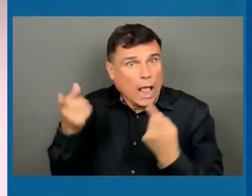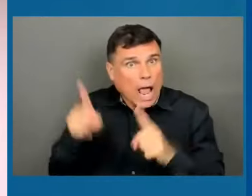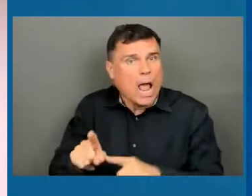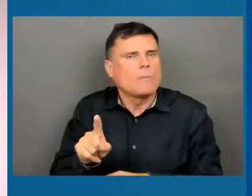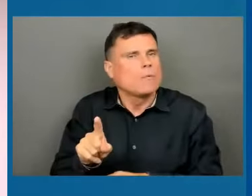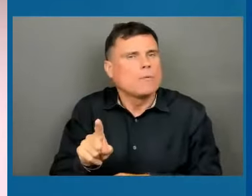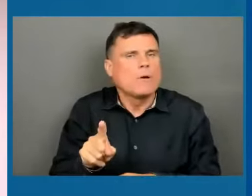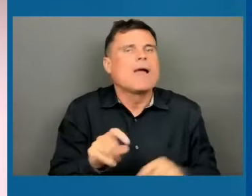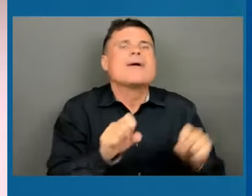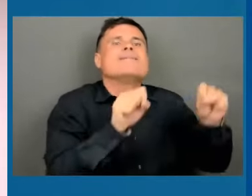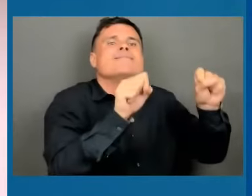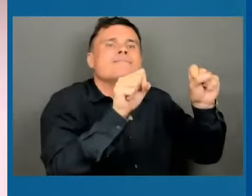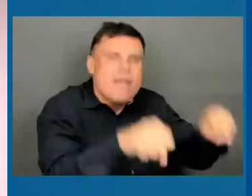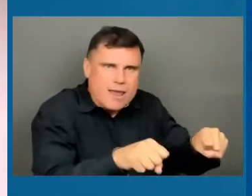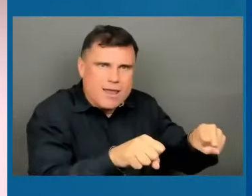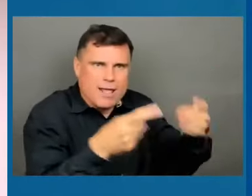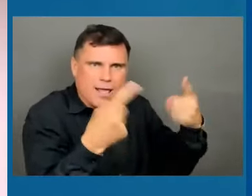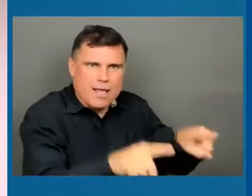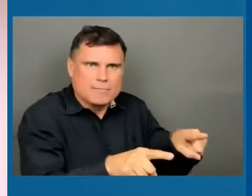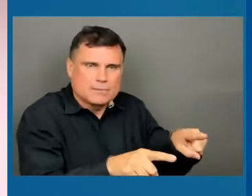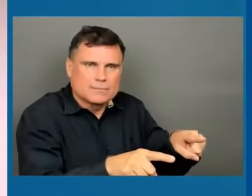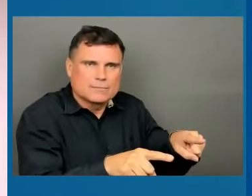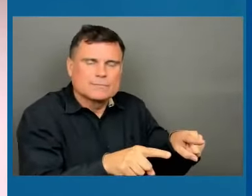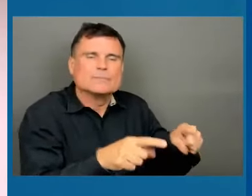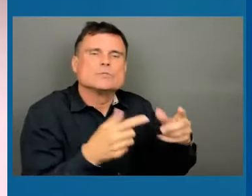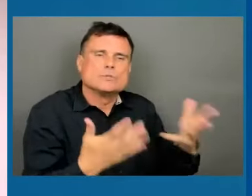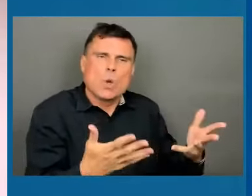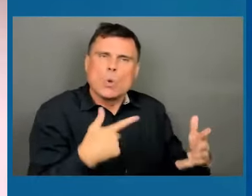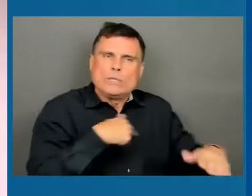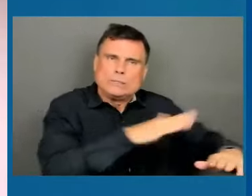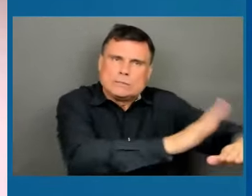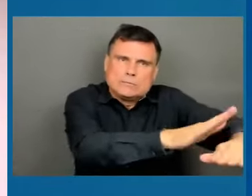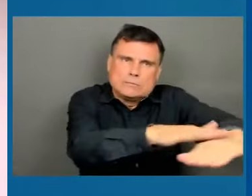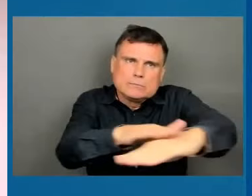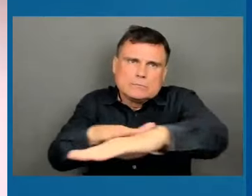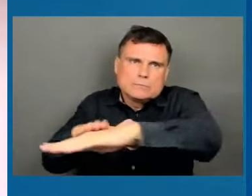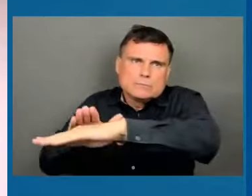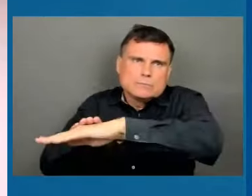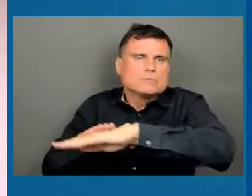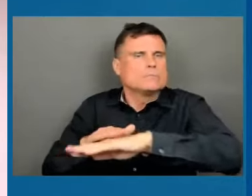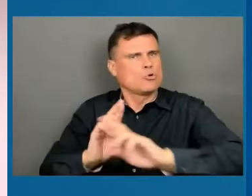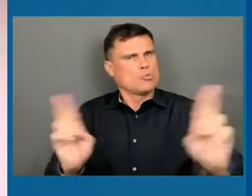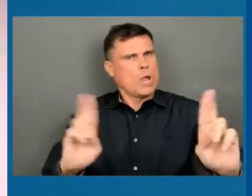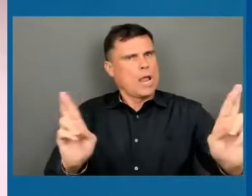that is a more high-risk